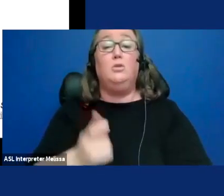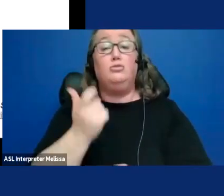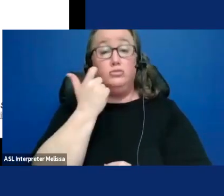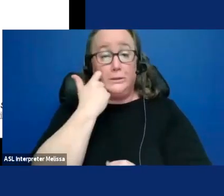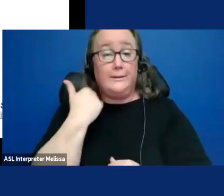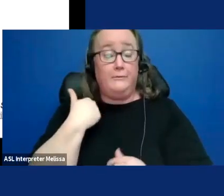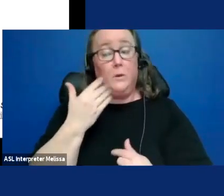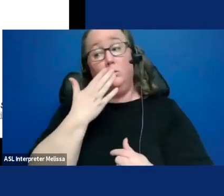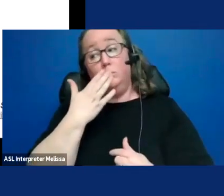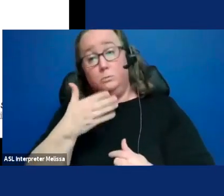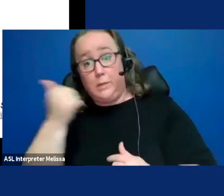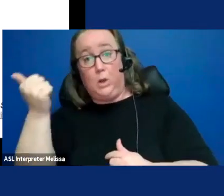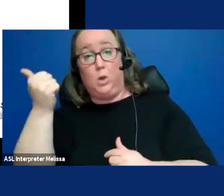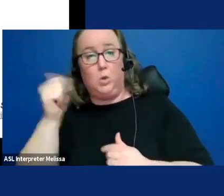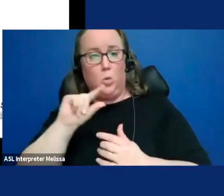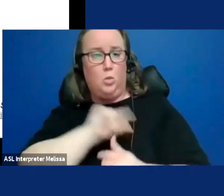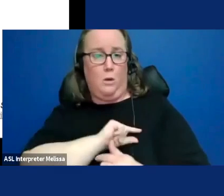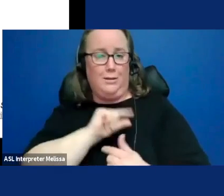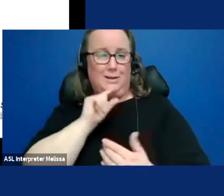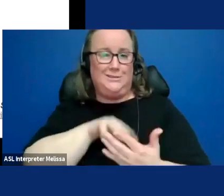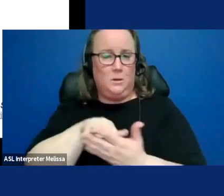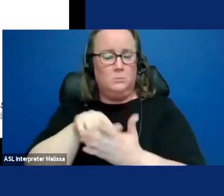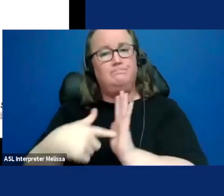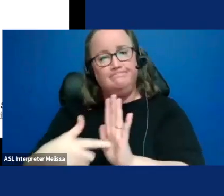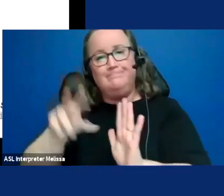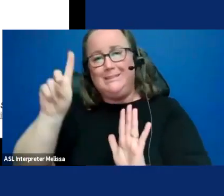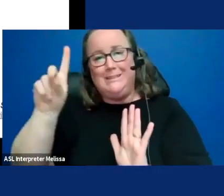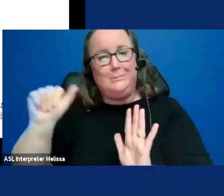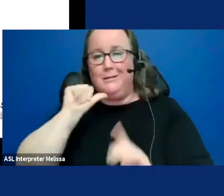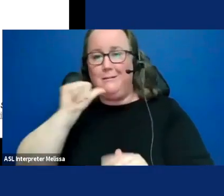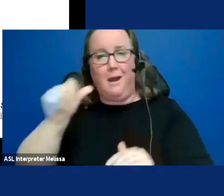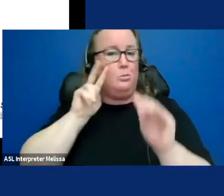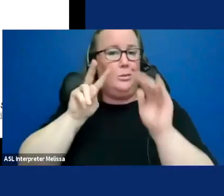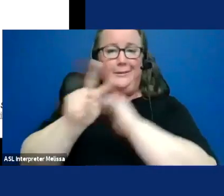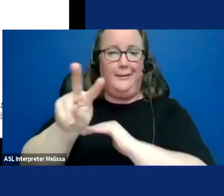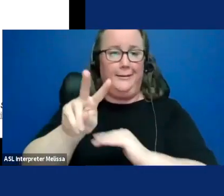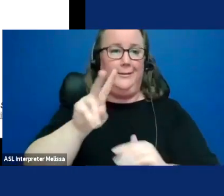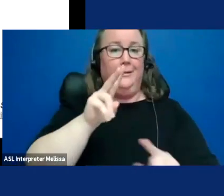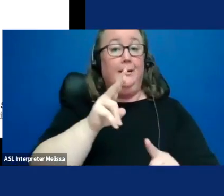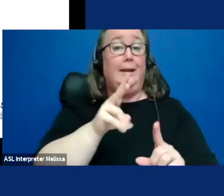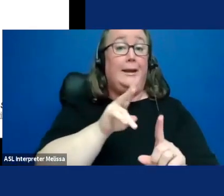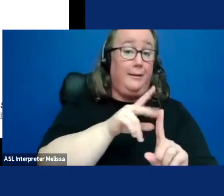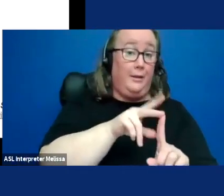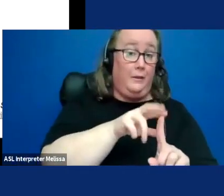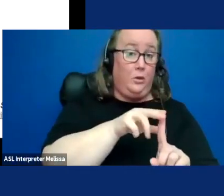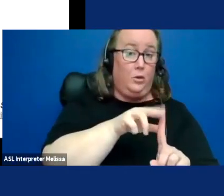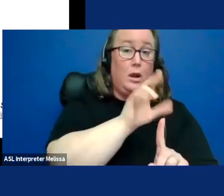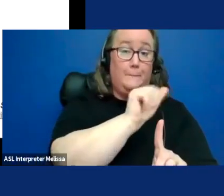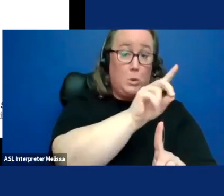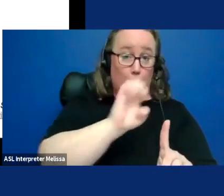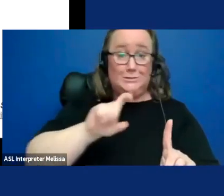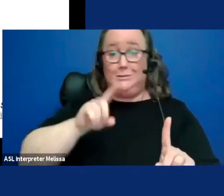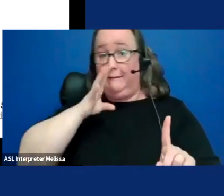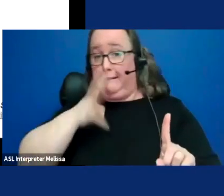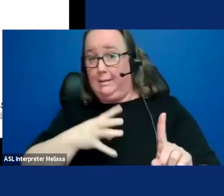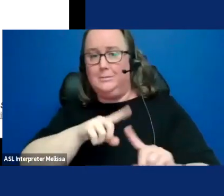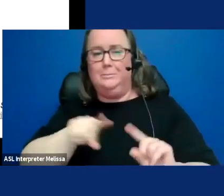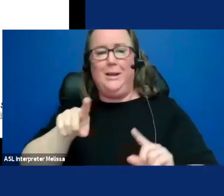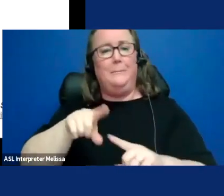studies that have come out that show that disability is not predictive of abuse or neglect. Those are coming from more disability based understanding.